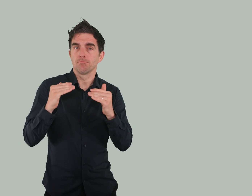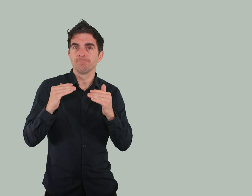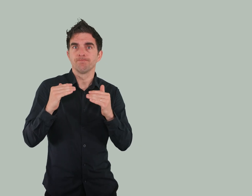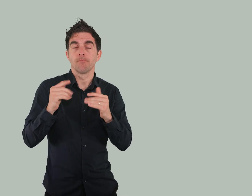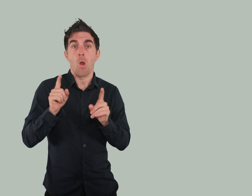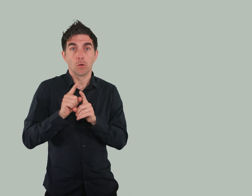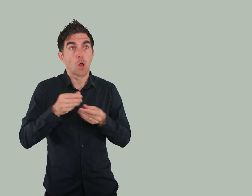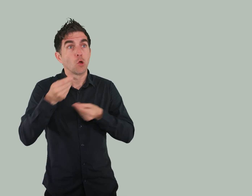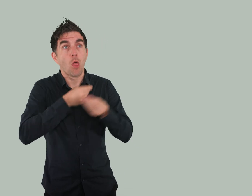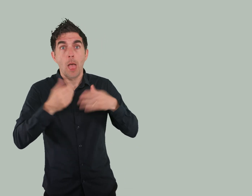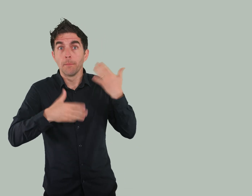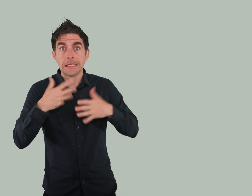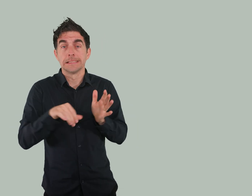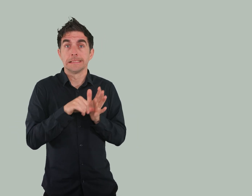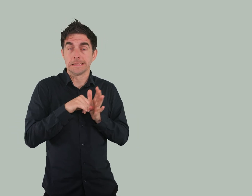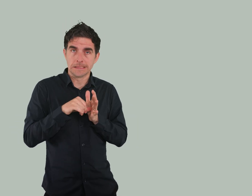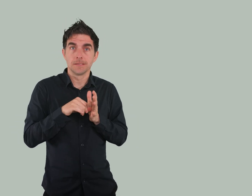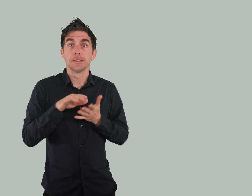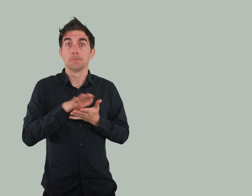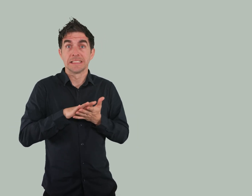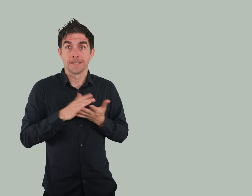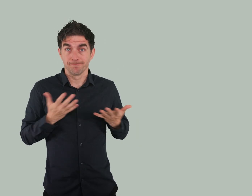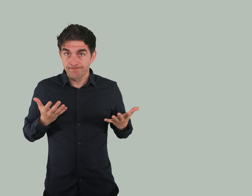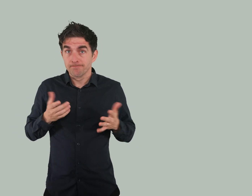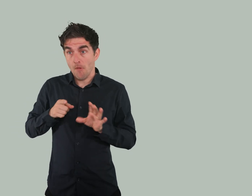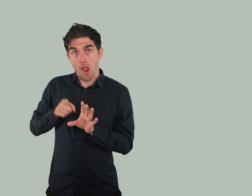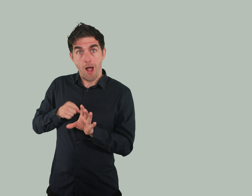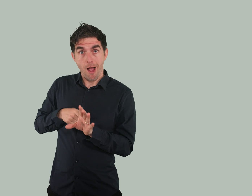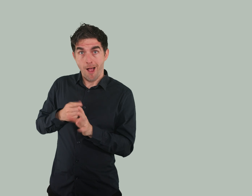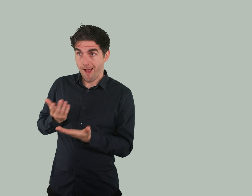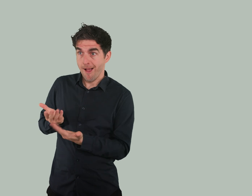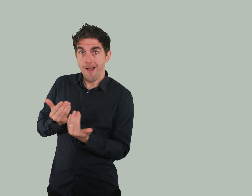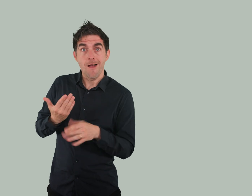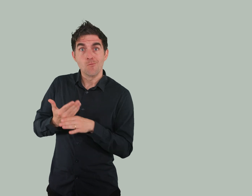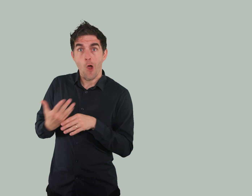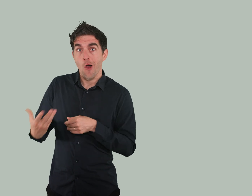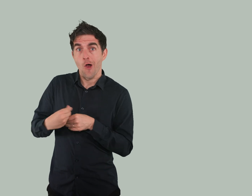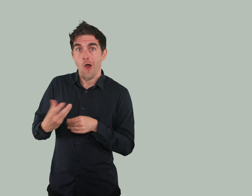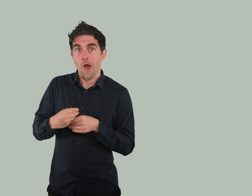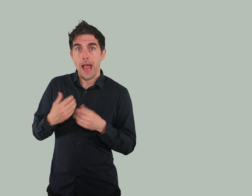as changing the economics of hiring younger workers,